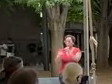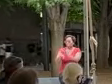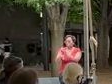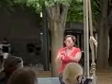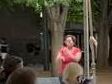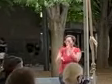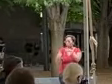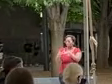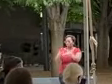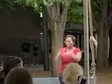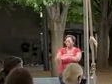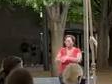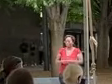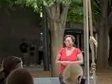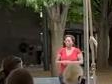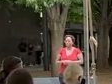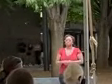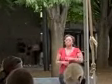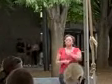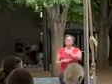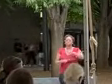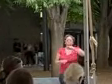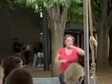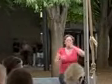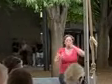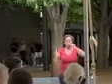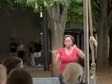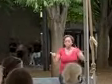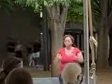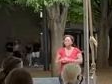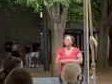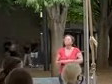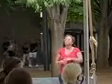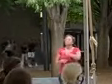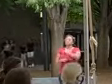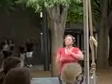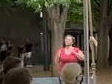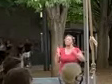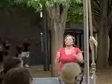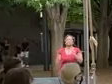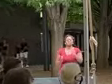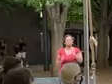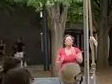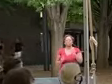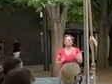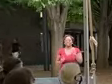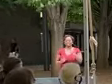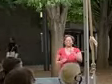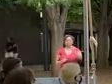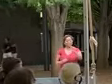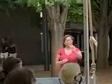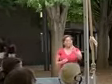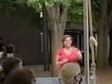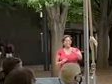Senator Duckworth has said, "The ADA is the living testament to our nation's commitment